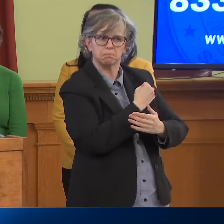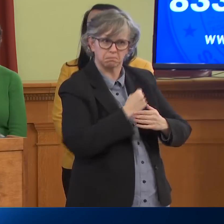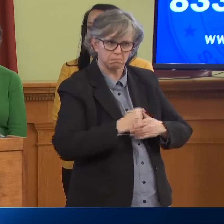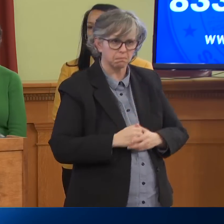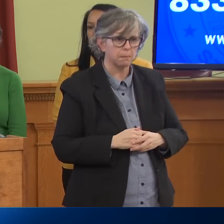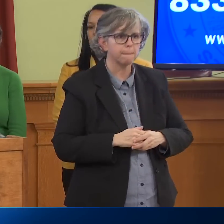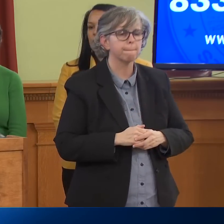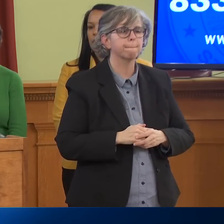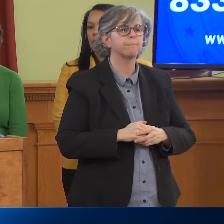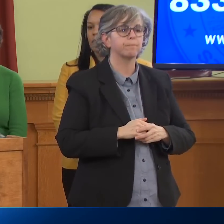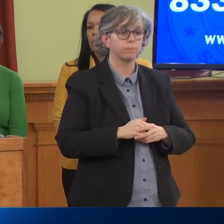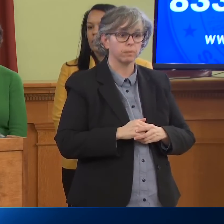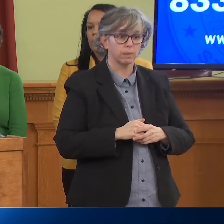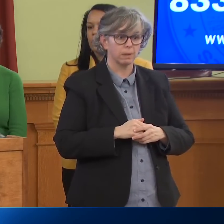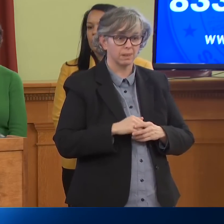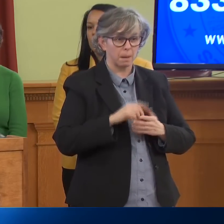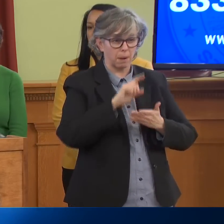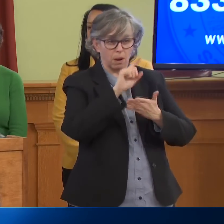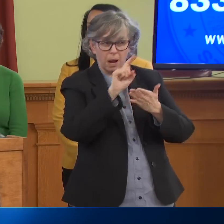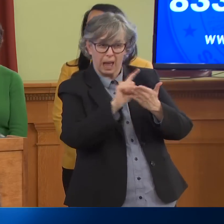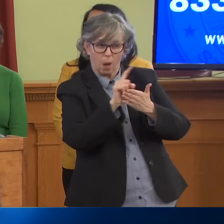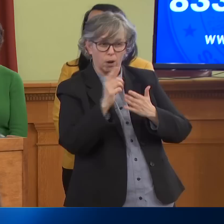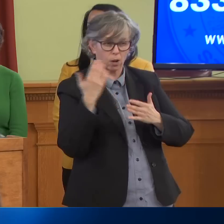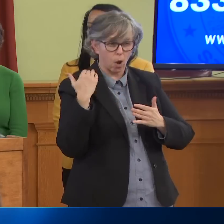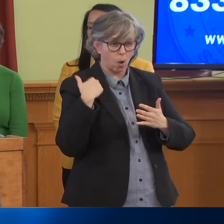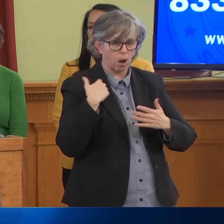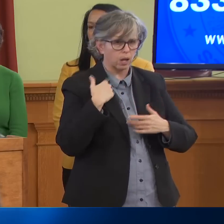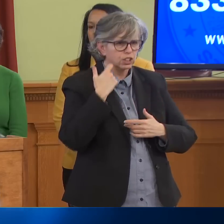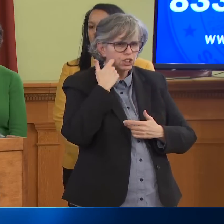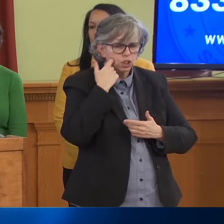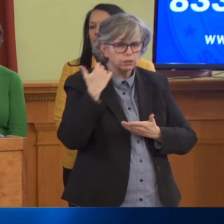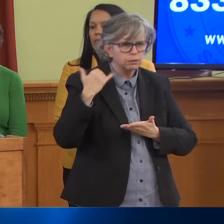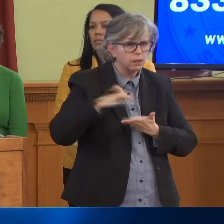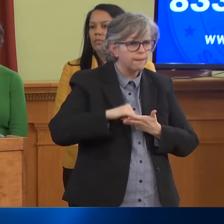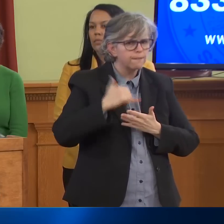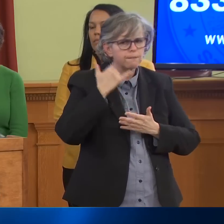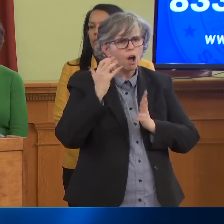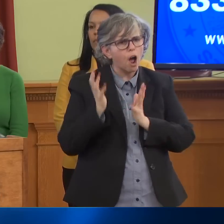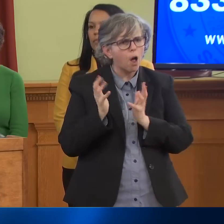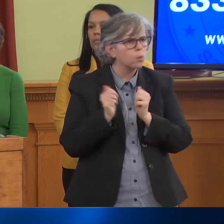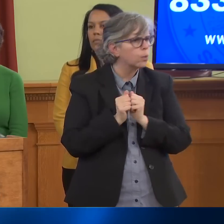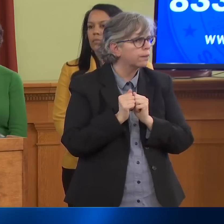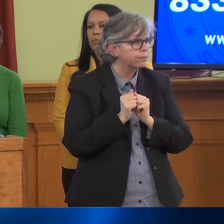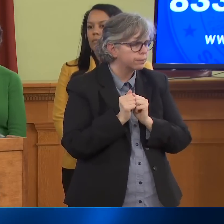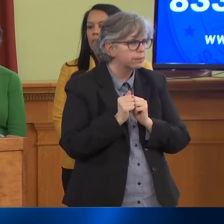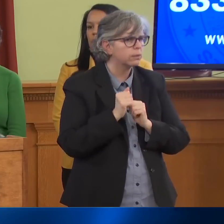IT WILL BE AVAILABLE TO ANYBODY 18 YEARS OF AGE AND UNDER.